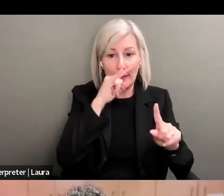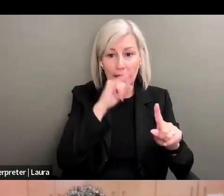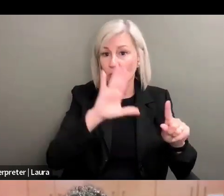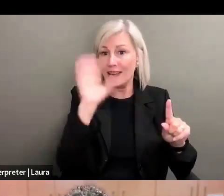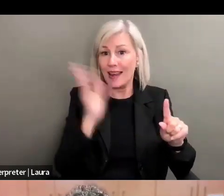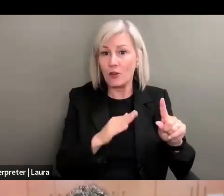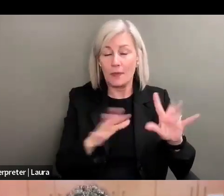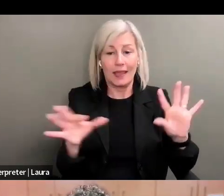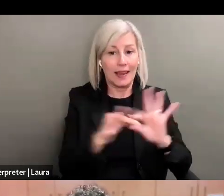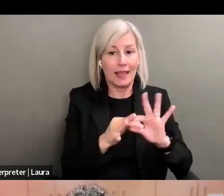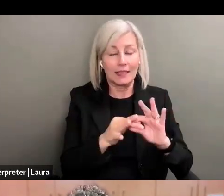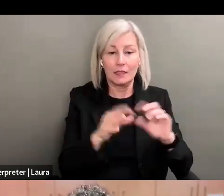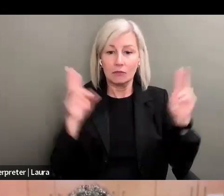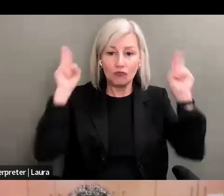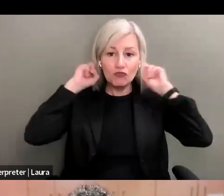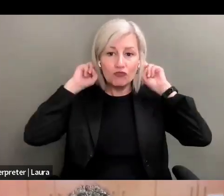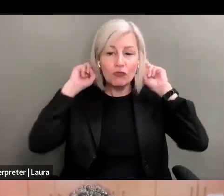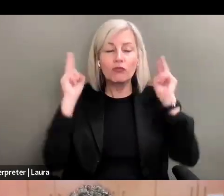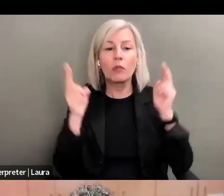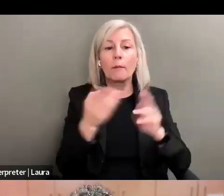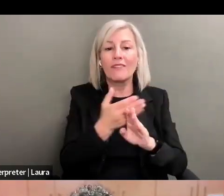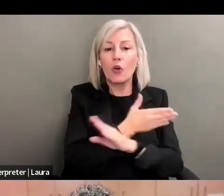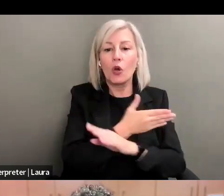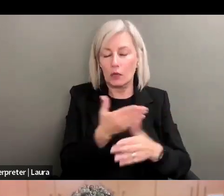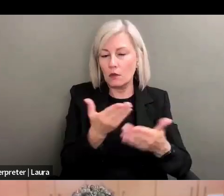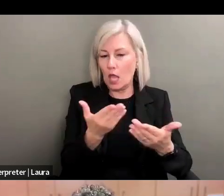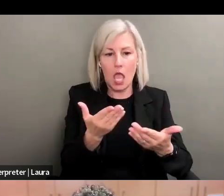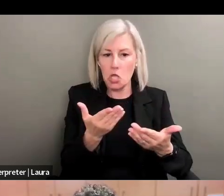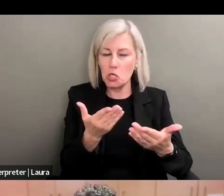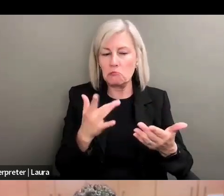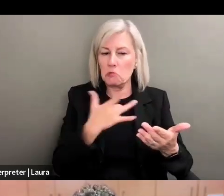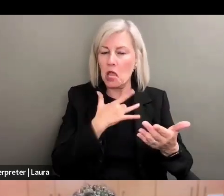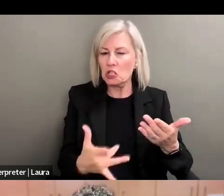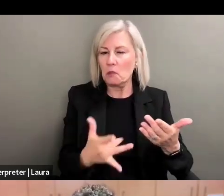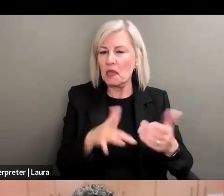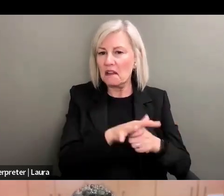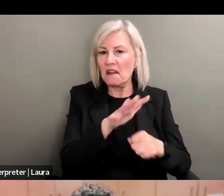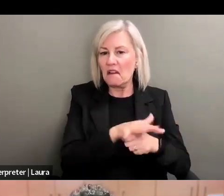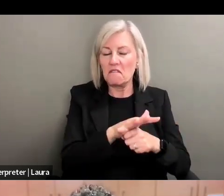connected before is usually enough for whoever is responsible for connecting to